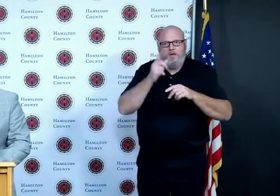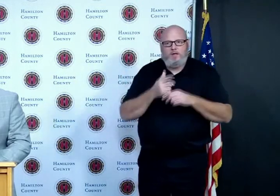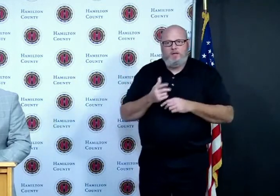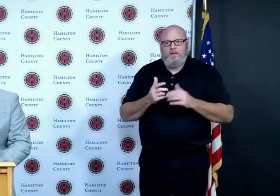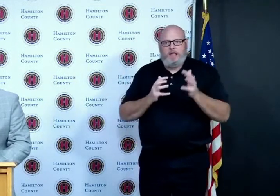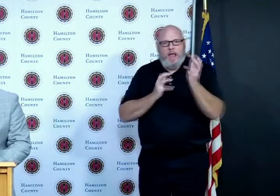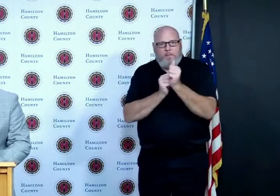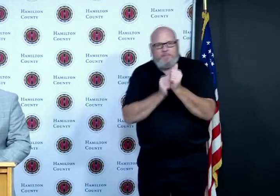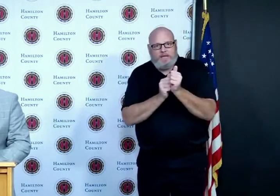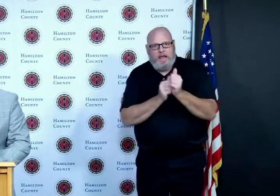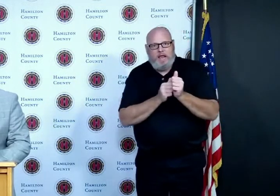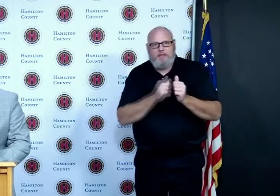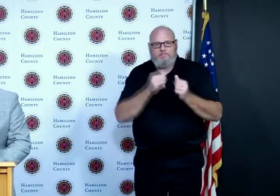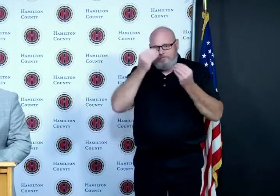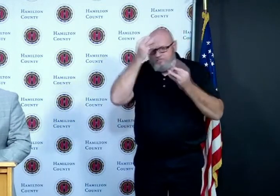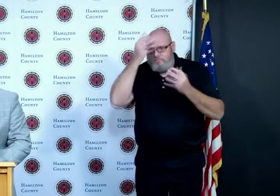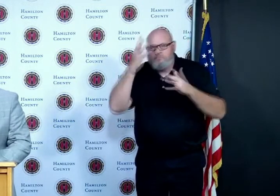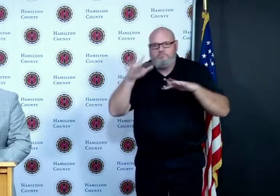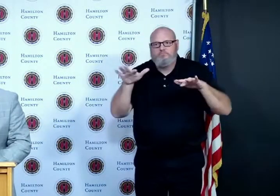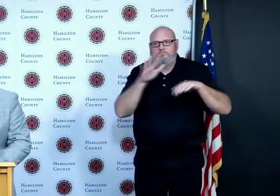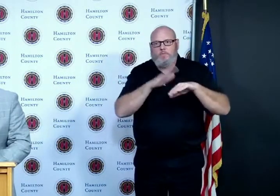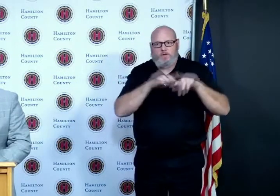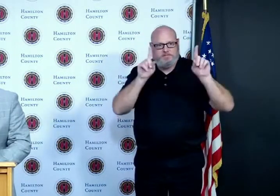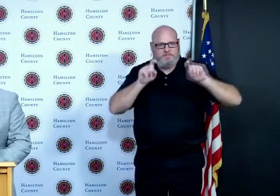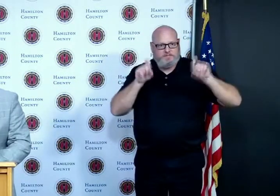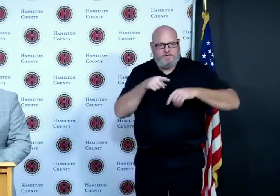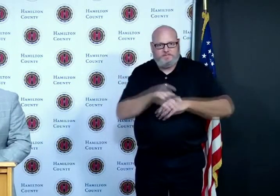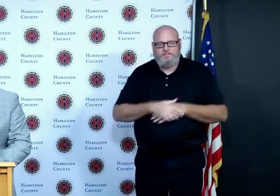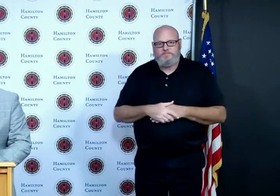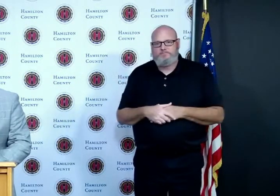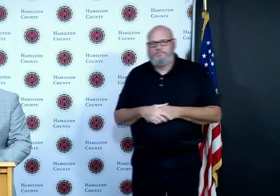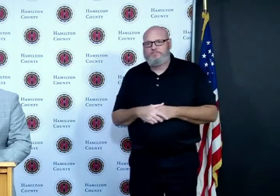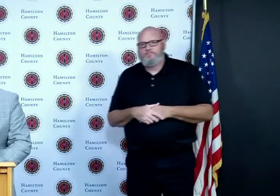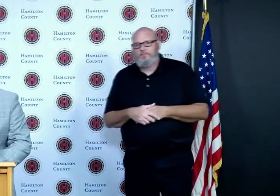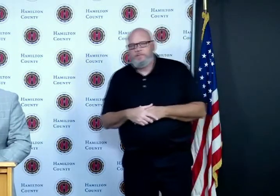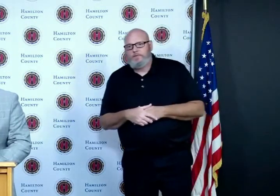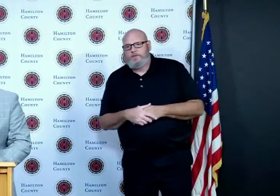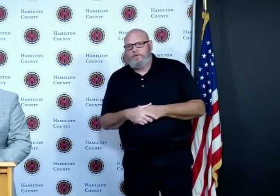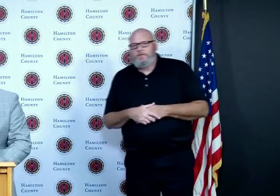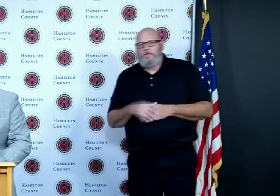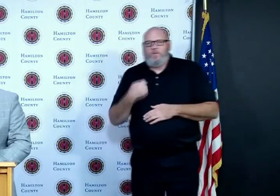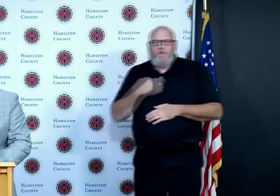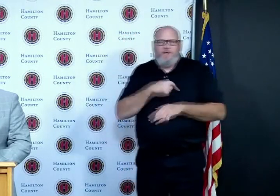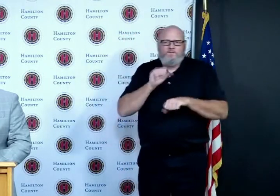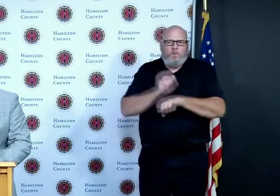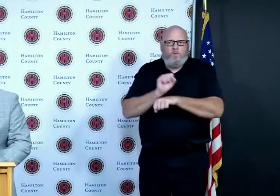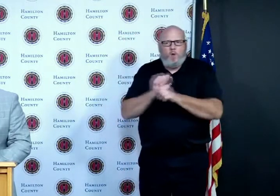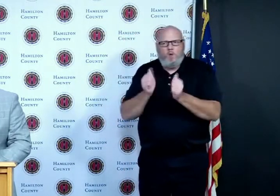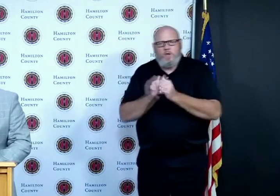with the county Commissioners and the united way we have created one one which is a tool for those